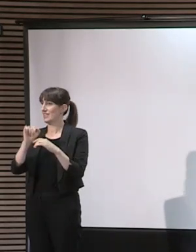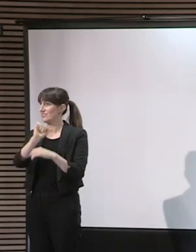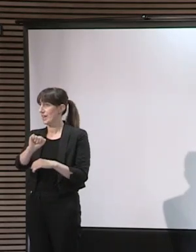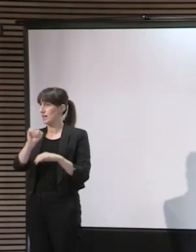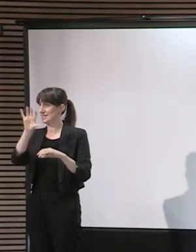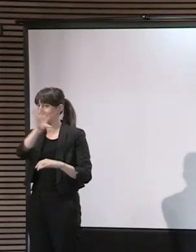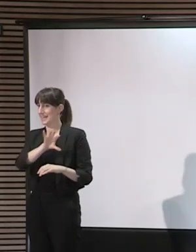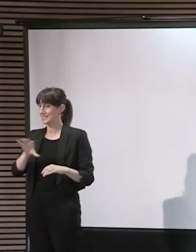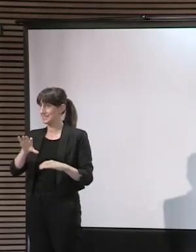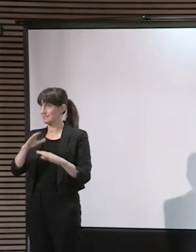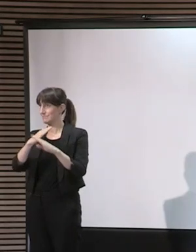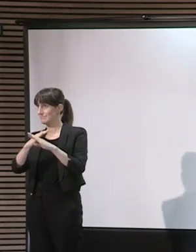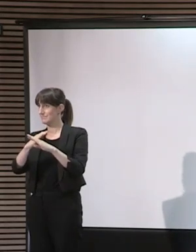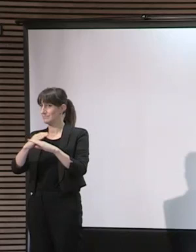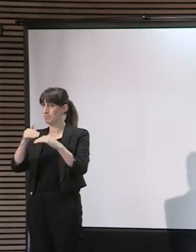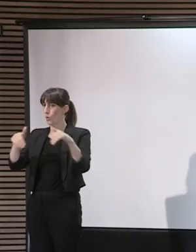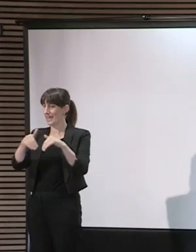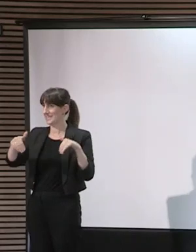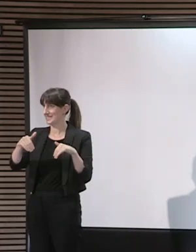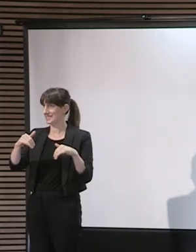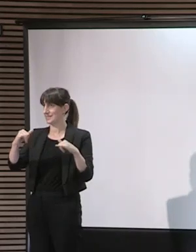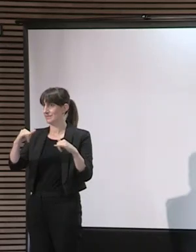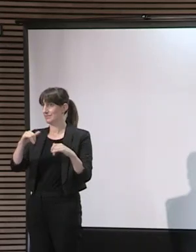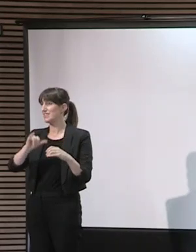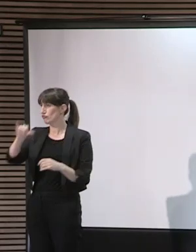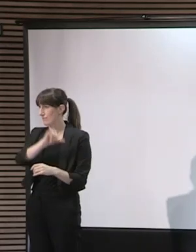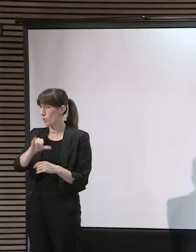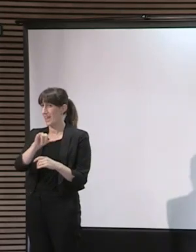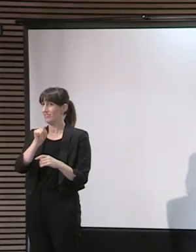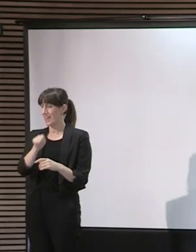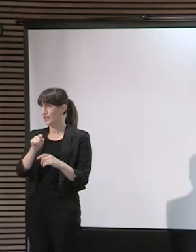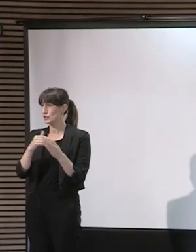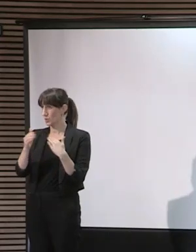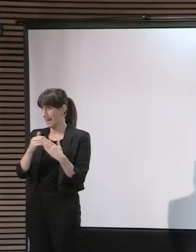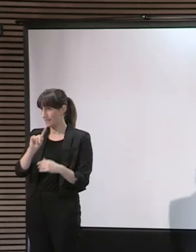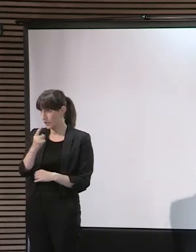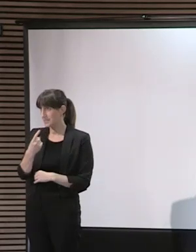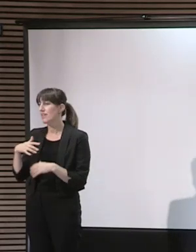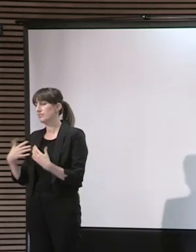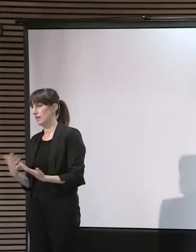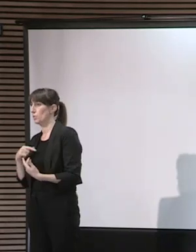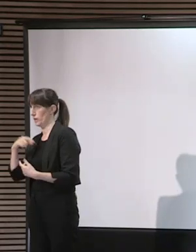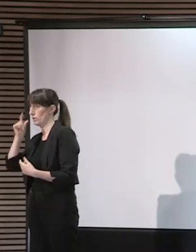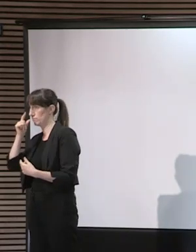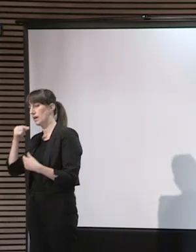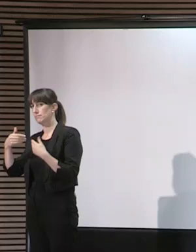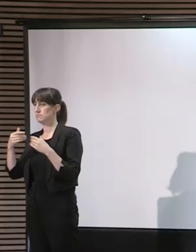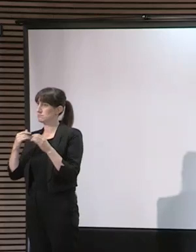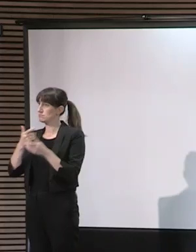movement issue first but, still, as I say, that's absolutely a matter for Australia. But there's been no